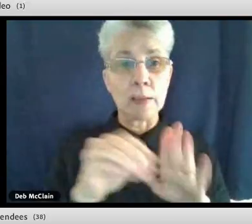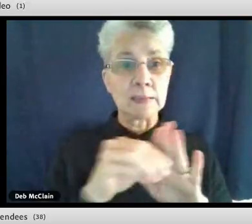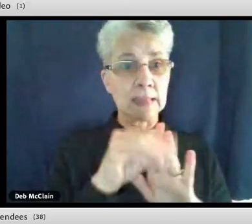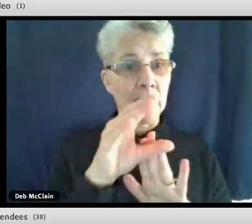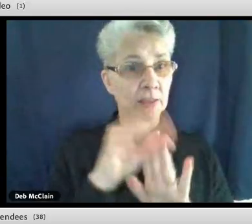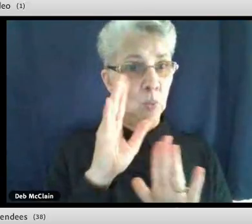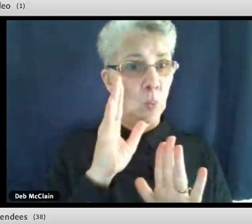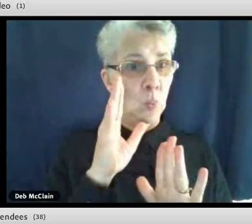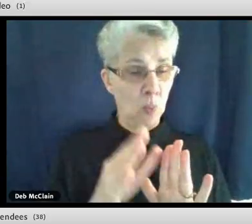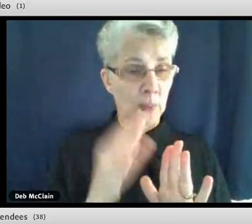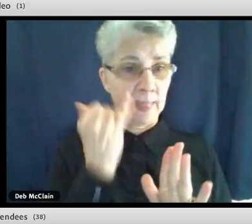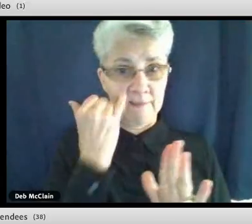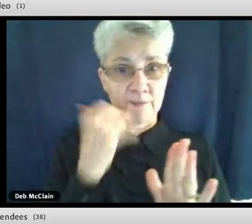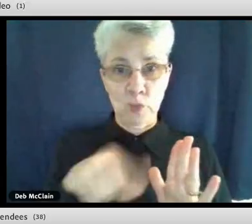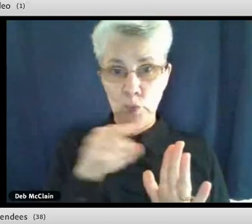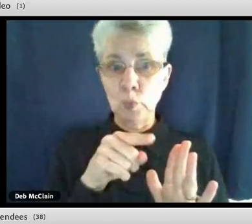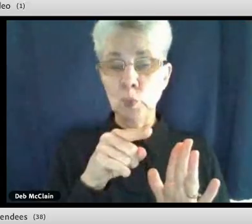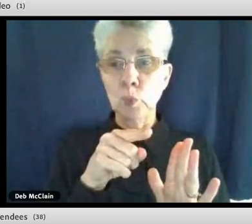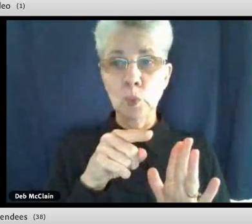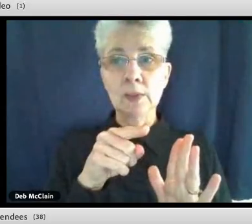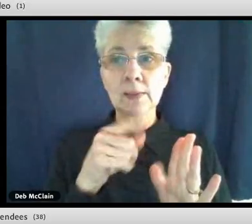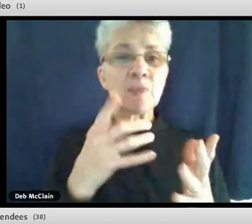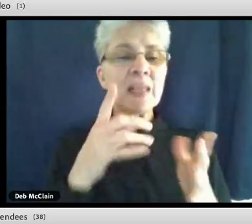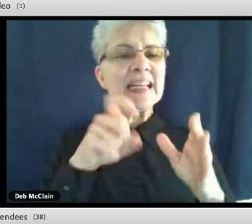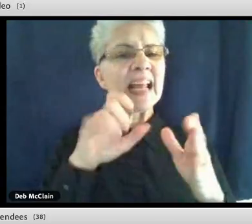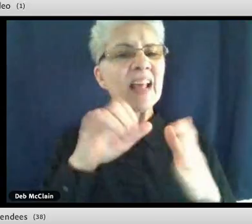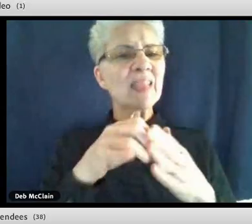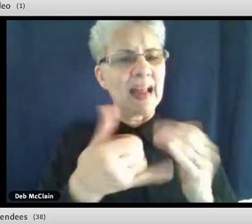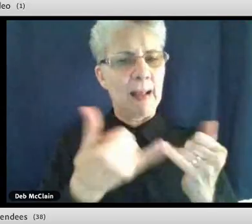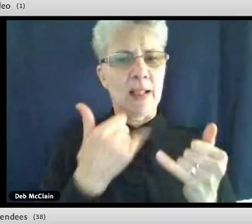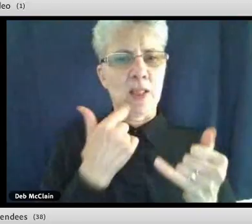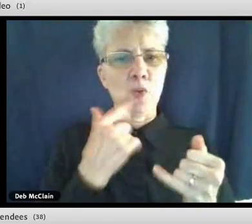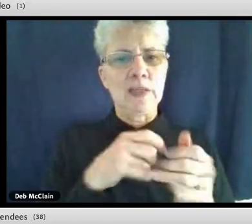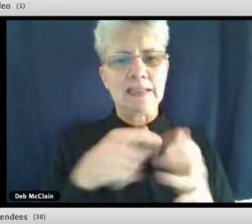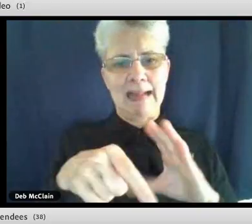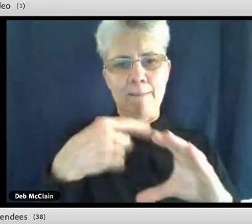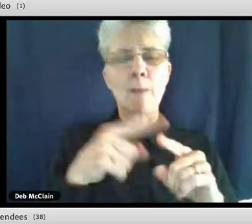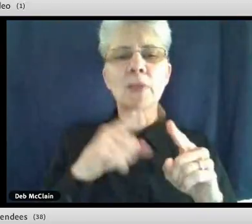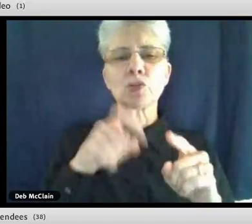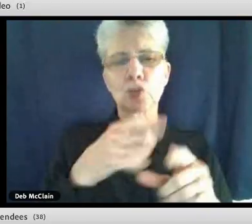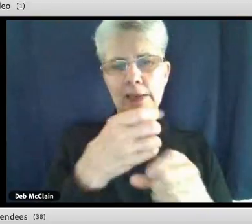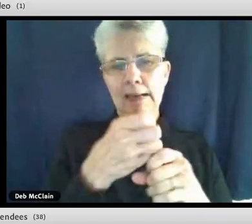so if you need that immediately, you can just e-mail me, but you should get that.